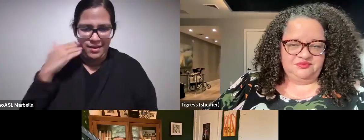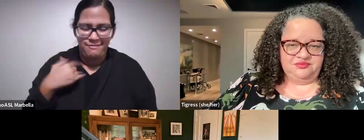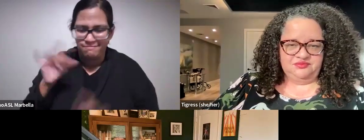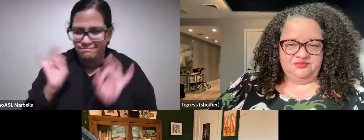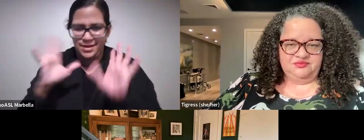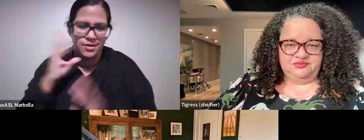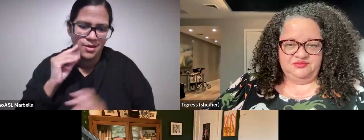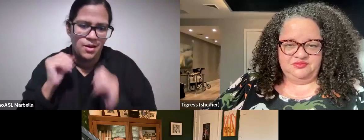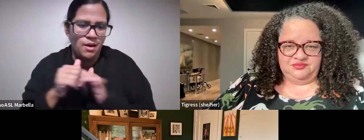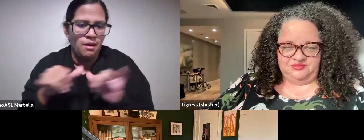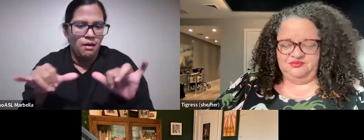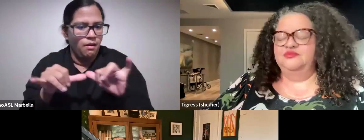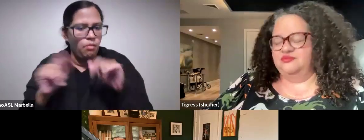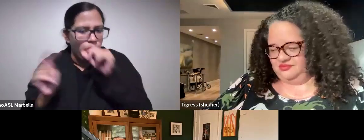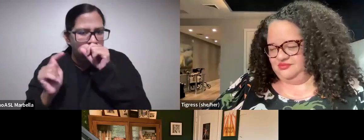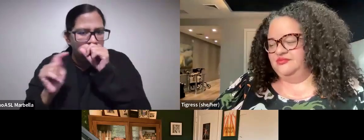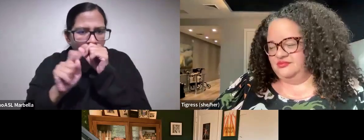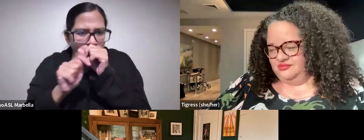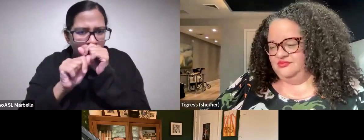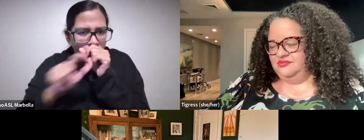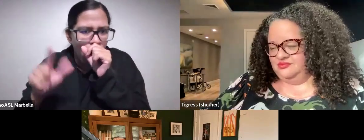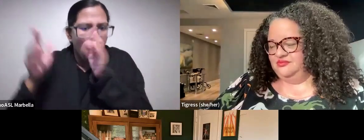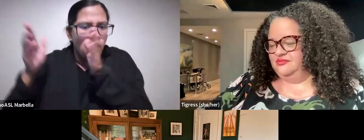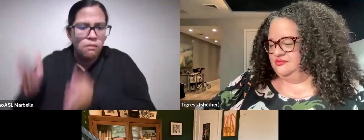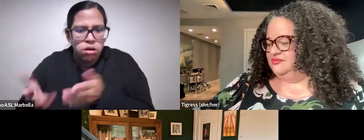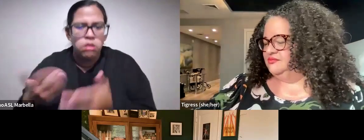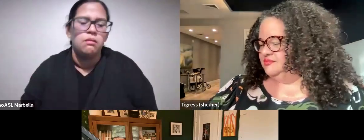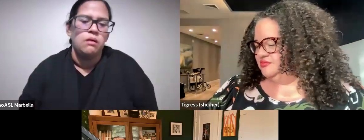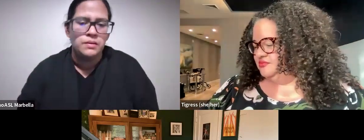size of bathroom stalls or theater seats or any number of